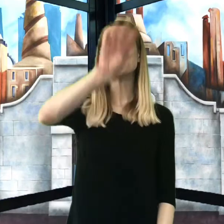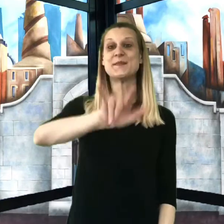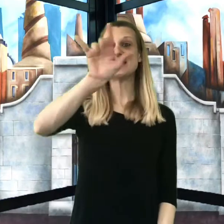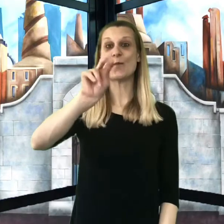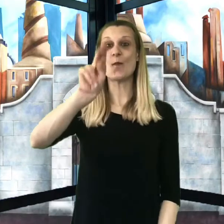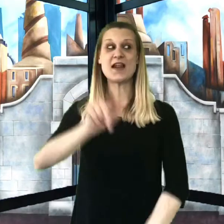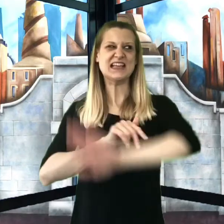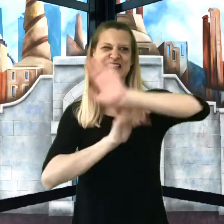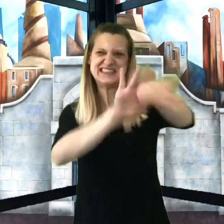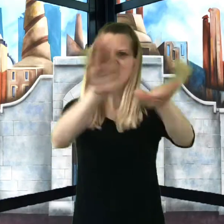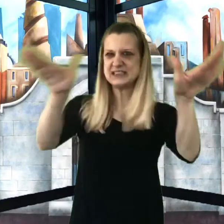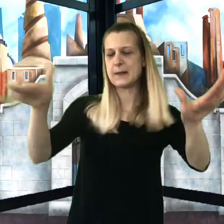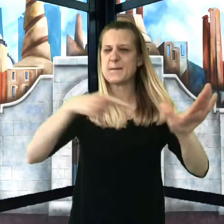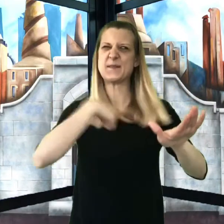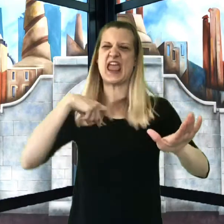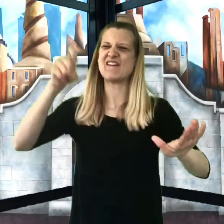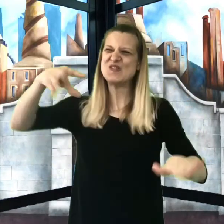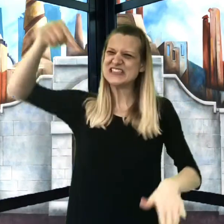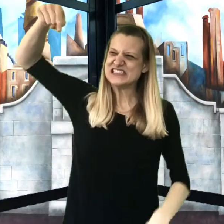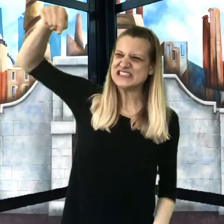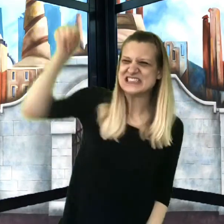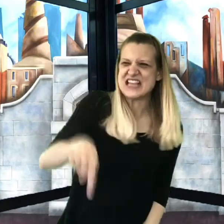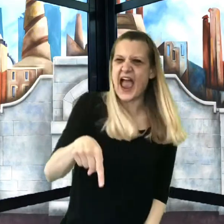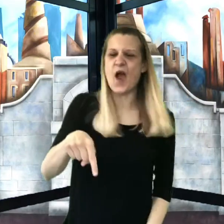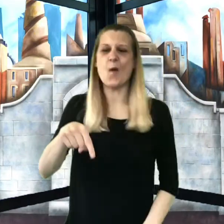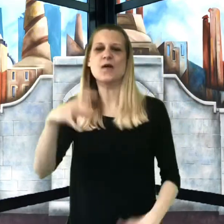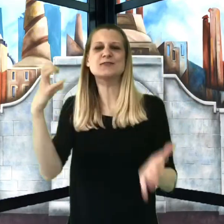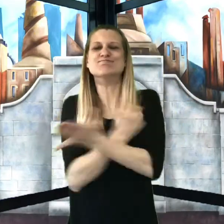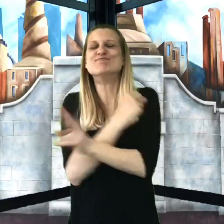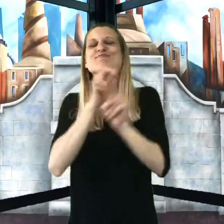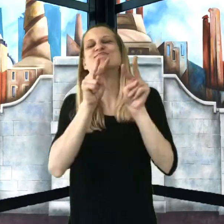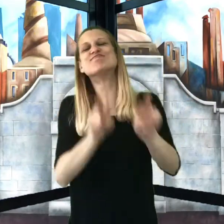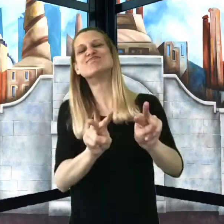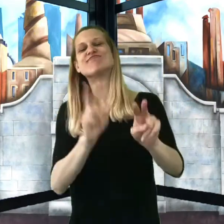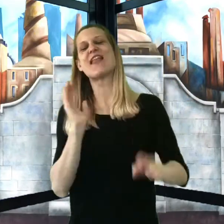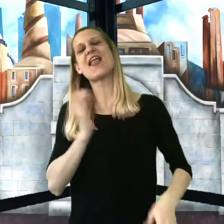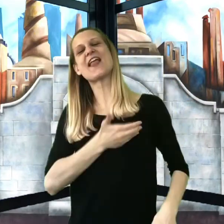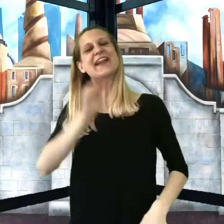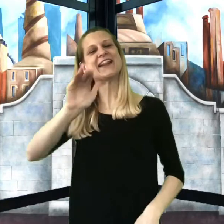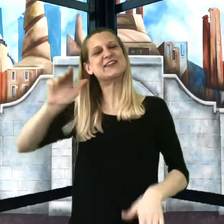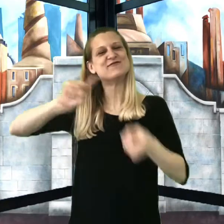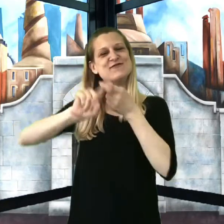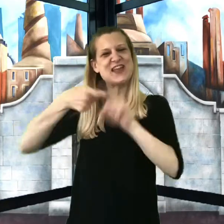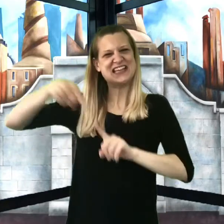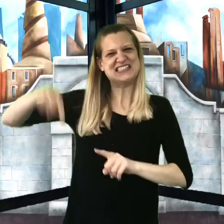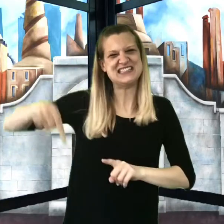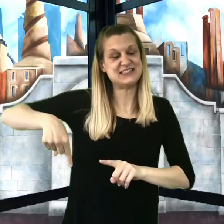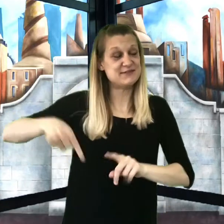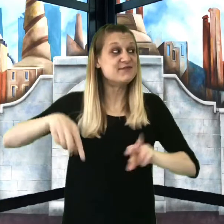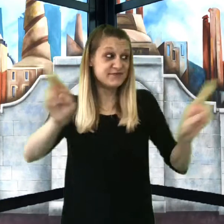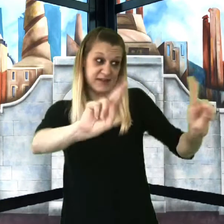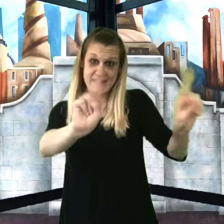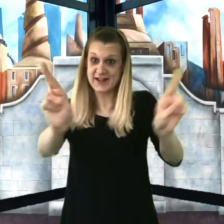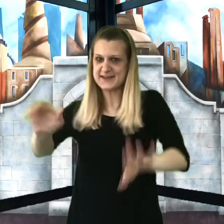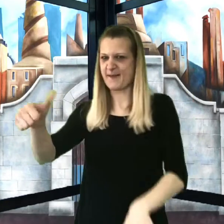"We must go down and take a look at our little friends before we do anything else. Ready?" said Mr. Wonka.